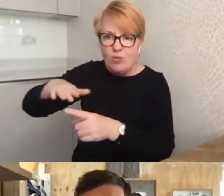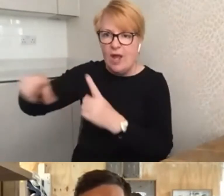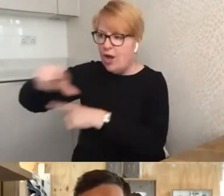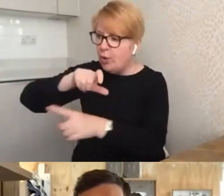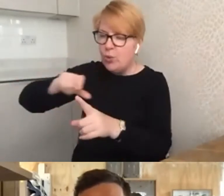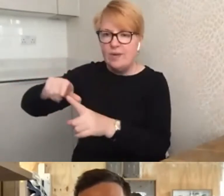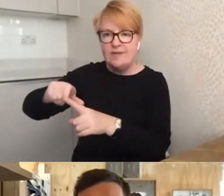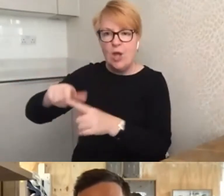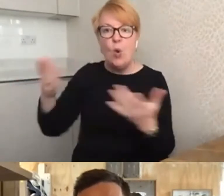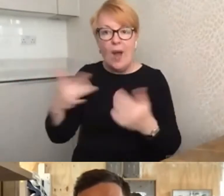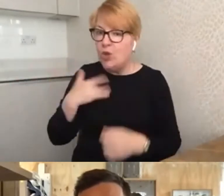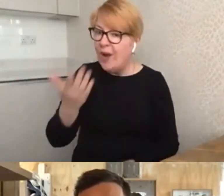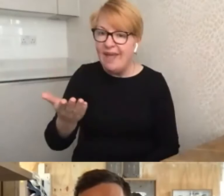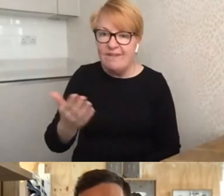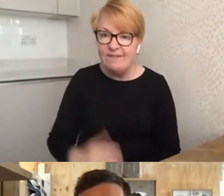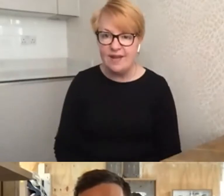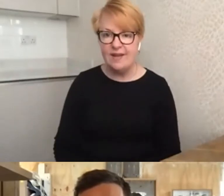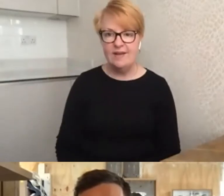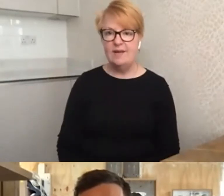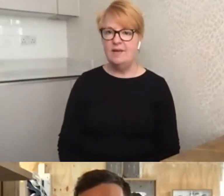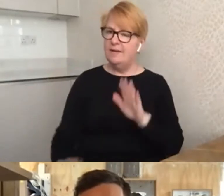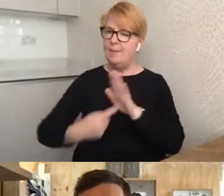So that's absolutely key. As far as I can see.